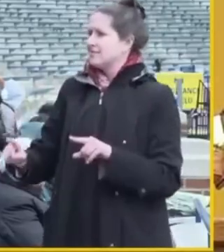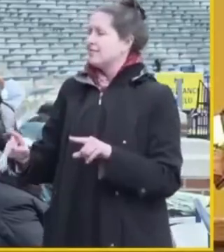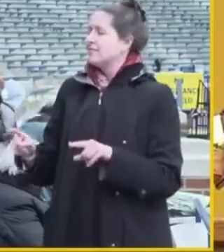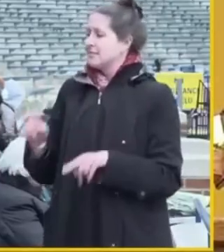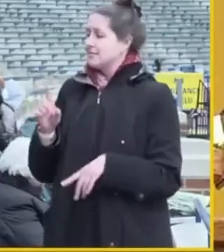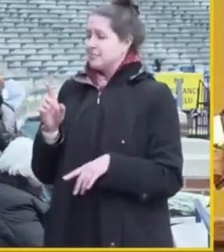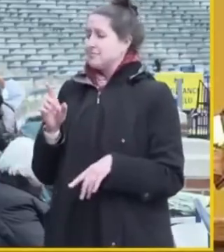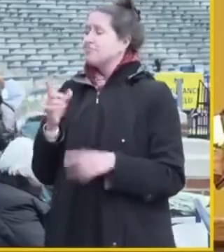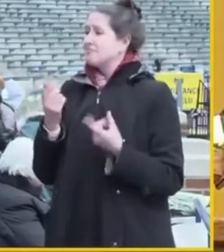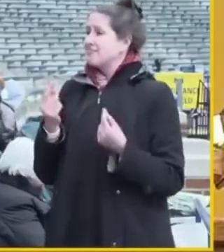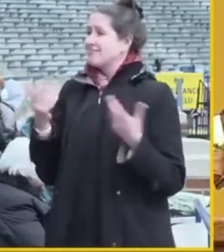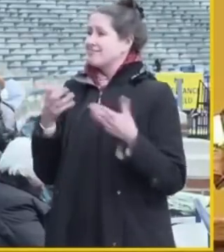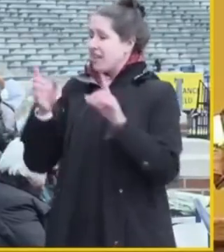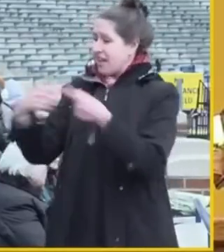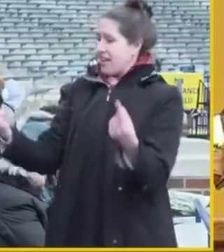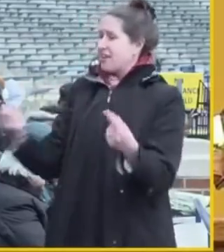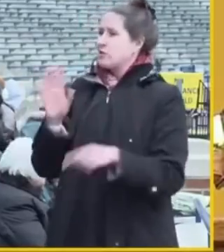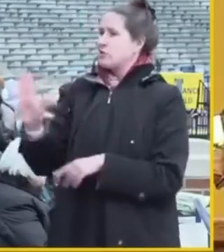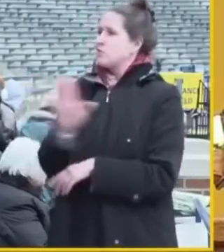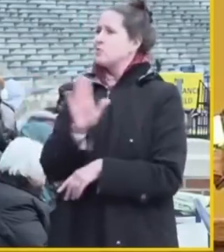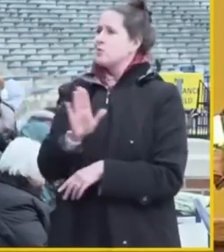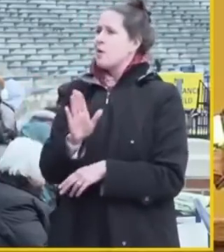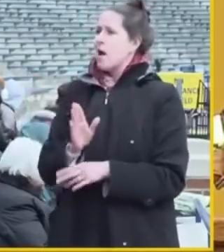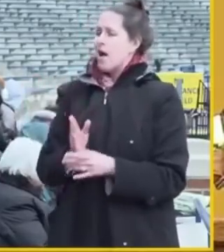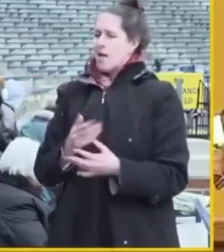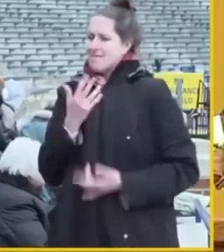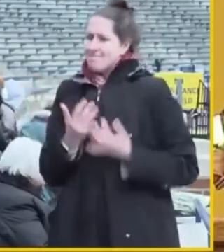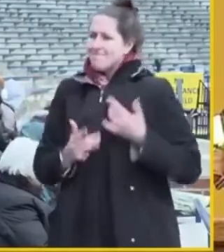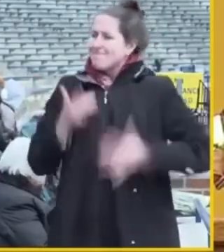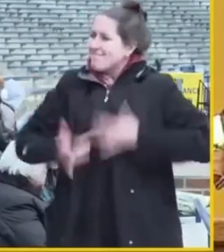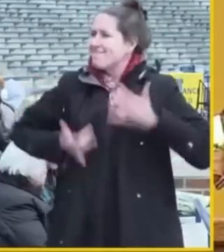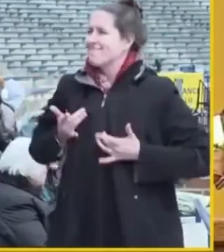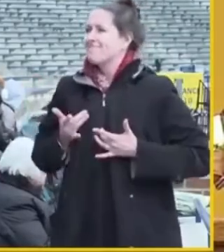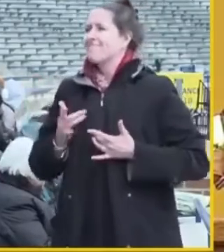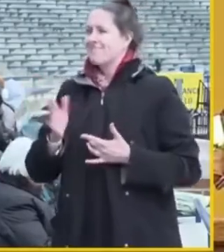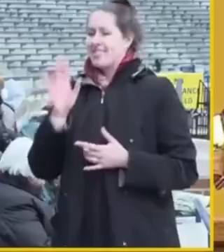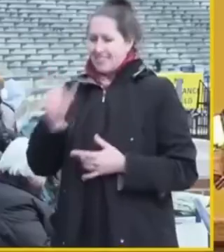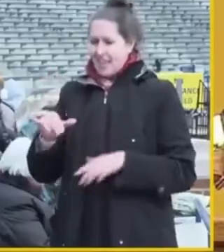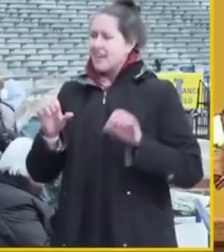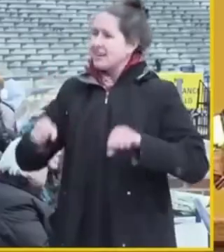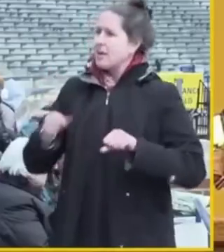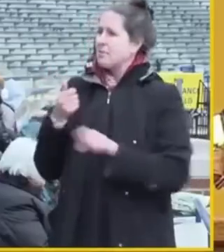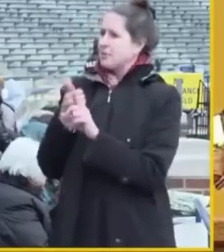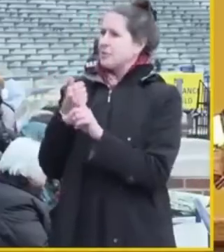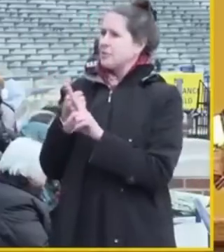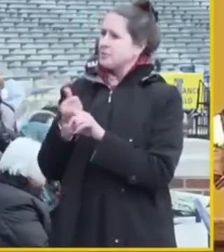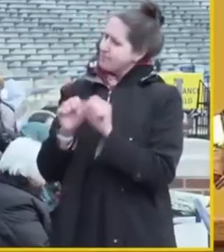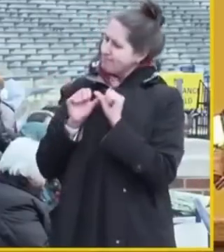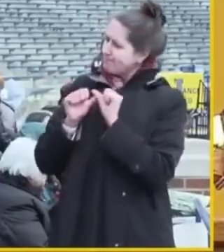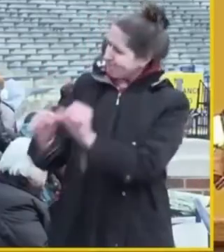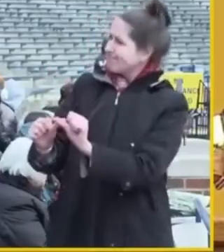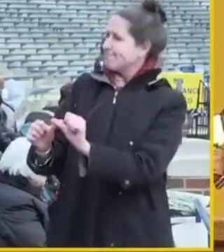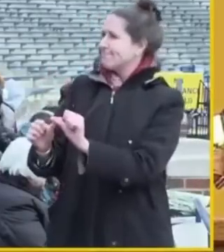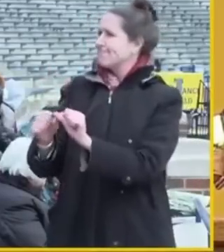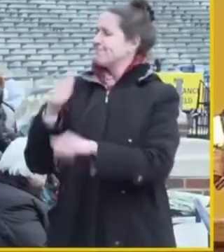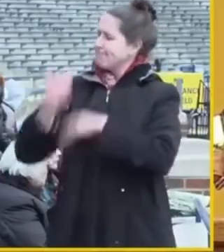Your fire and your wildness are what enable you to hold your ground as you move through life.